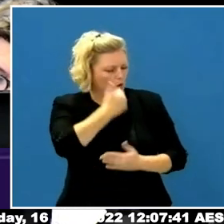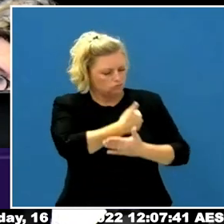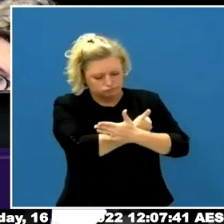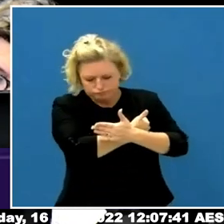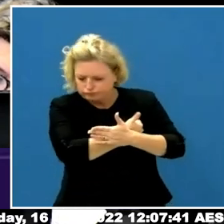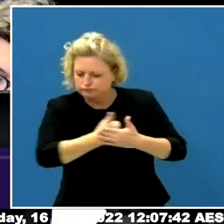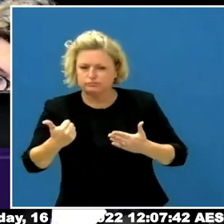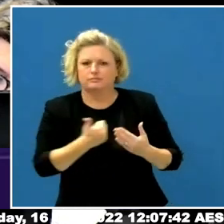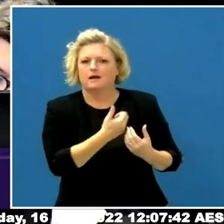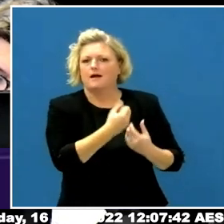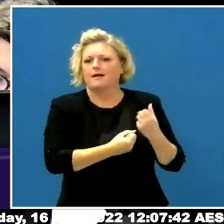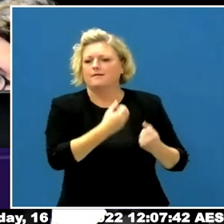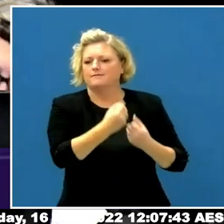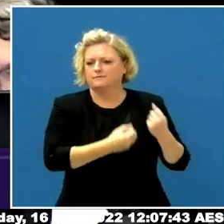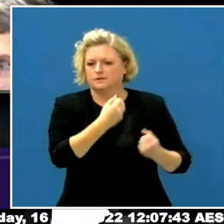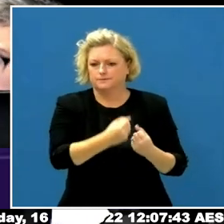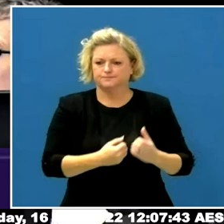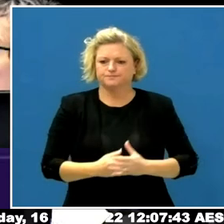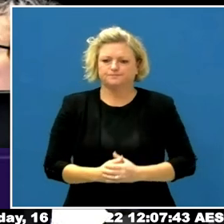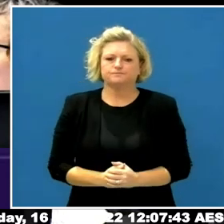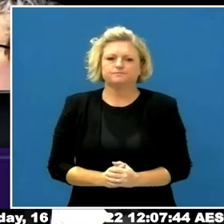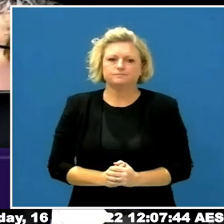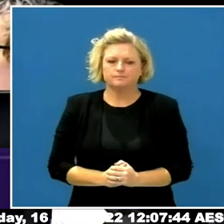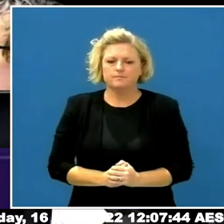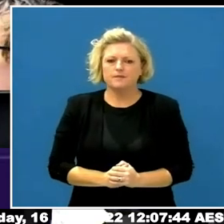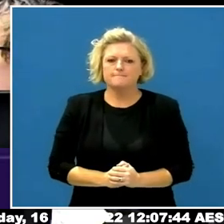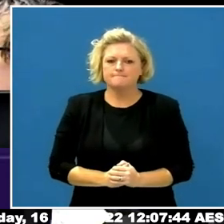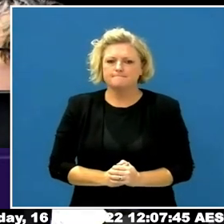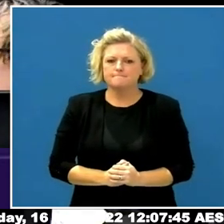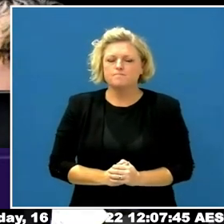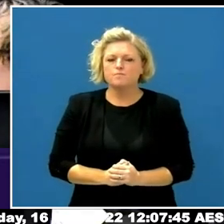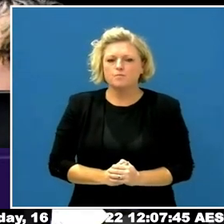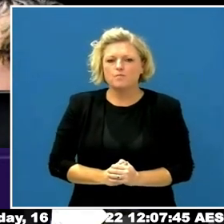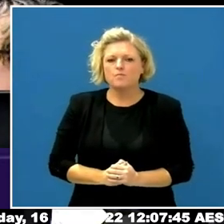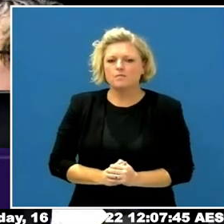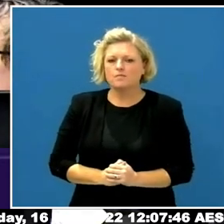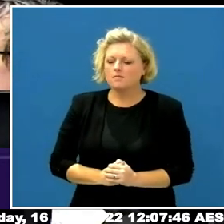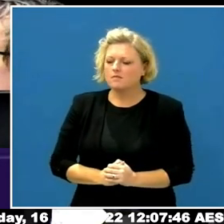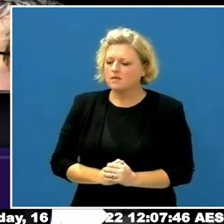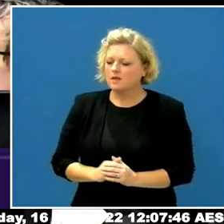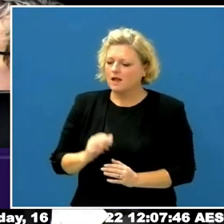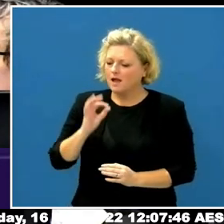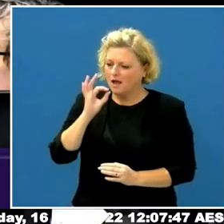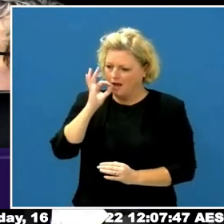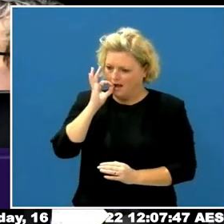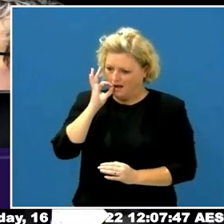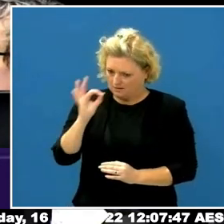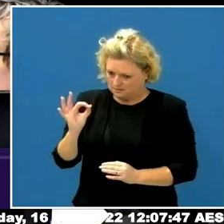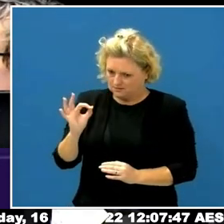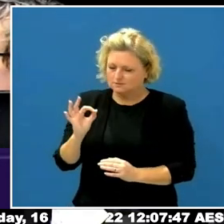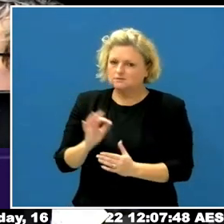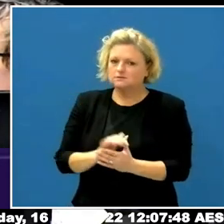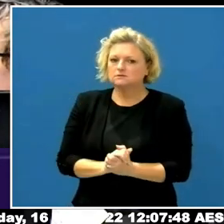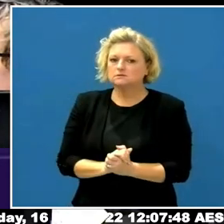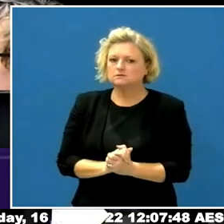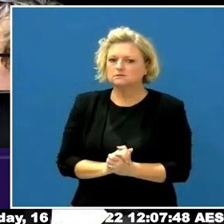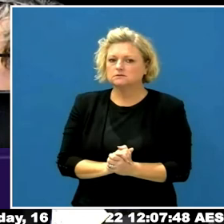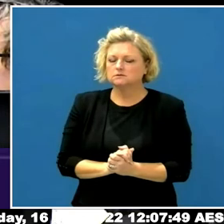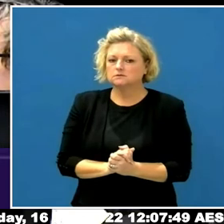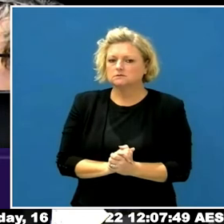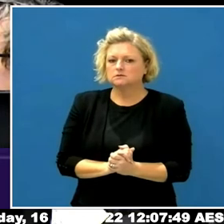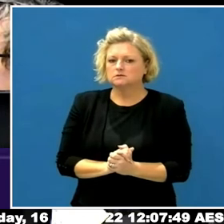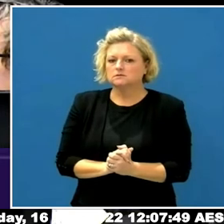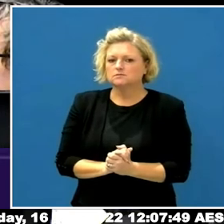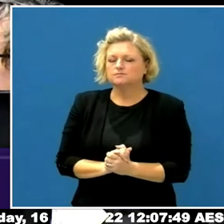Right. Comparing the experiences, what - how did - what was your experience with the